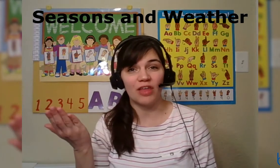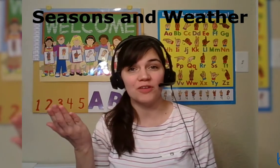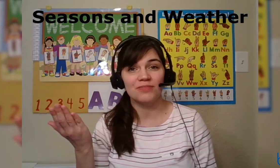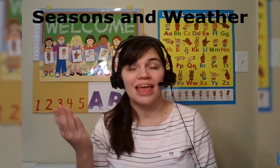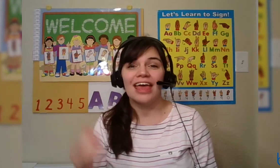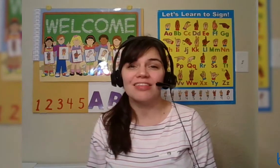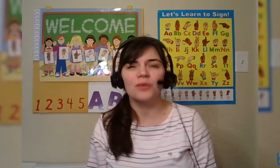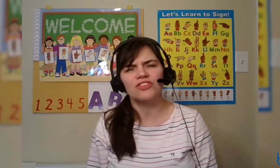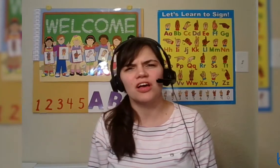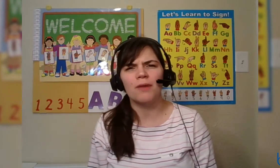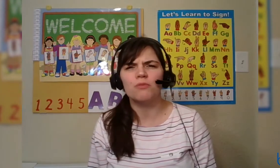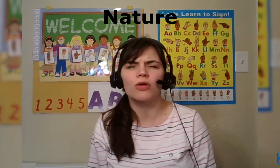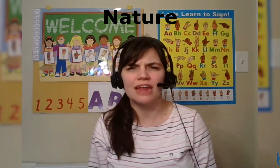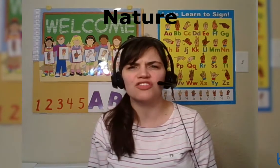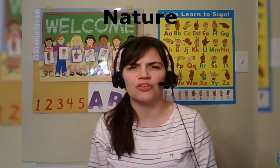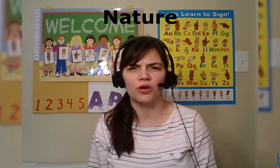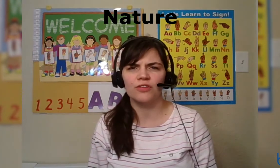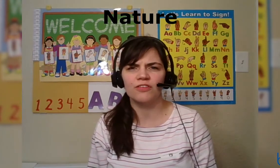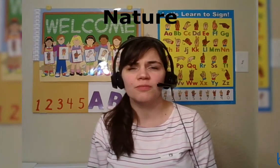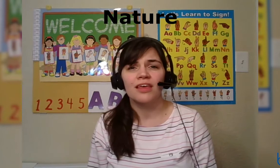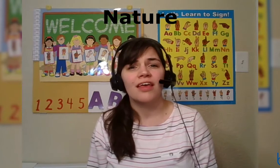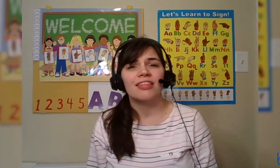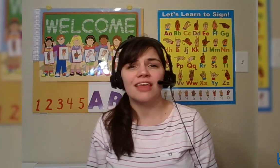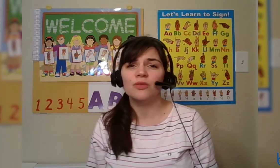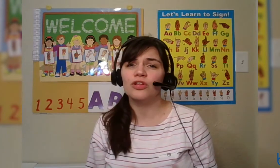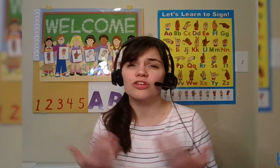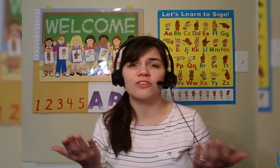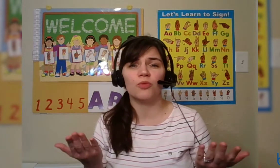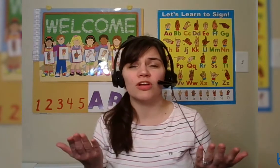weather, and then we'll talk about more nature words. Then we'll learn some words